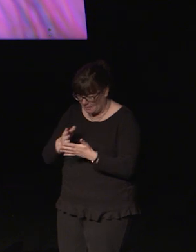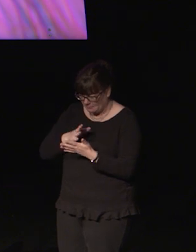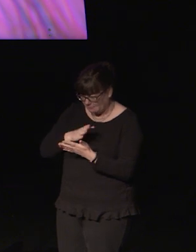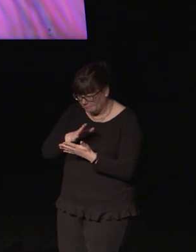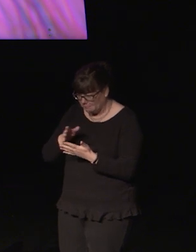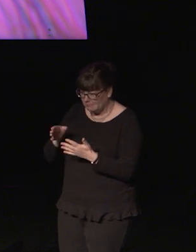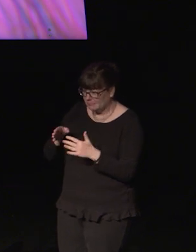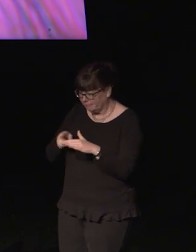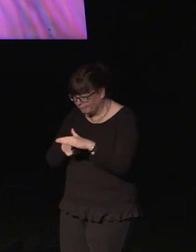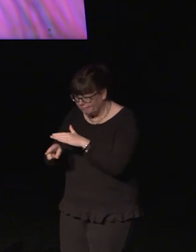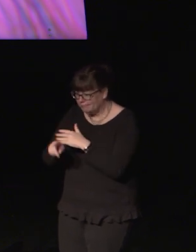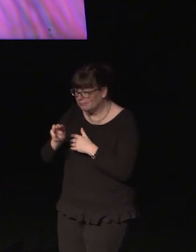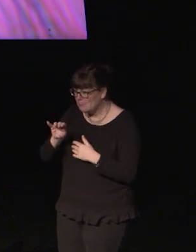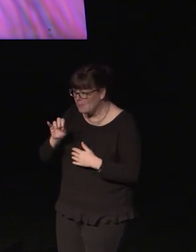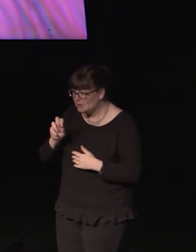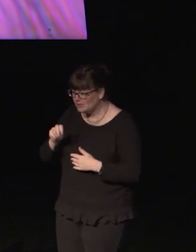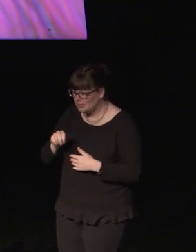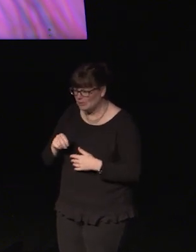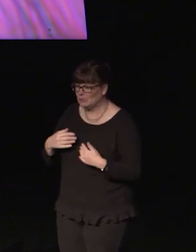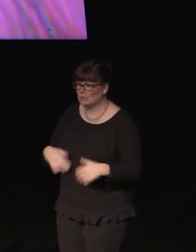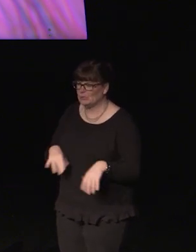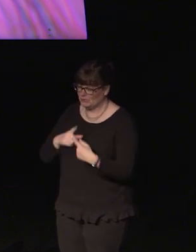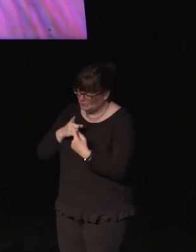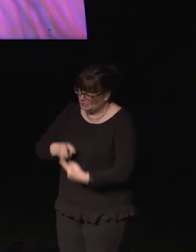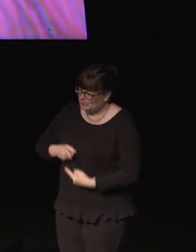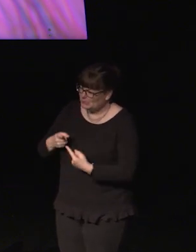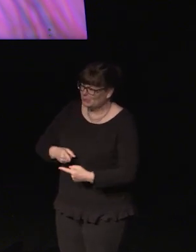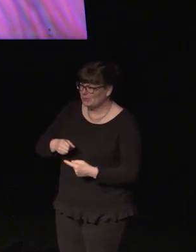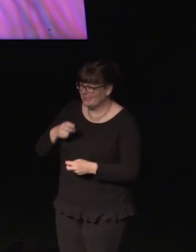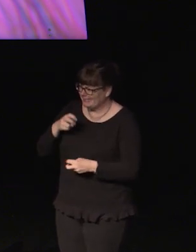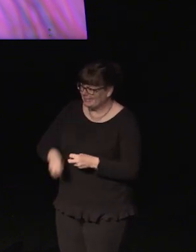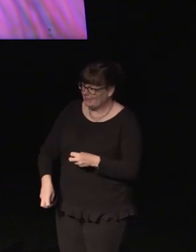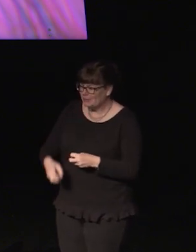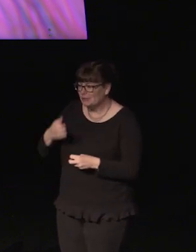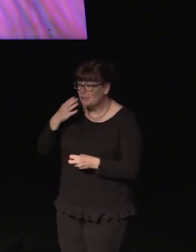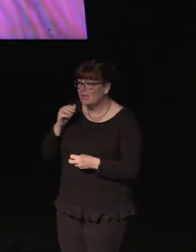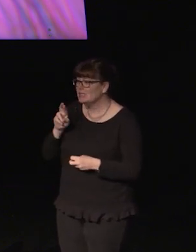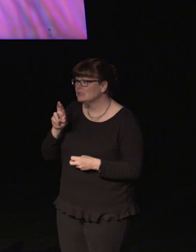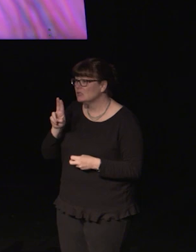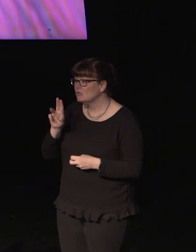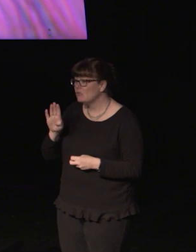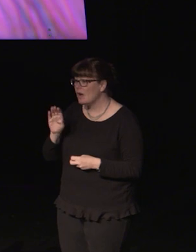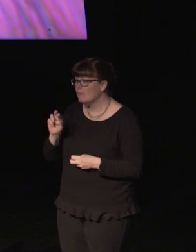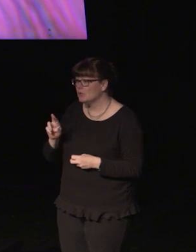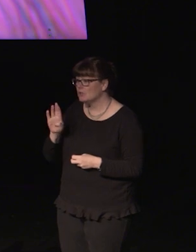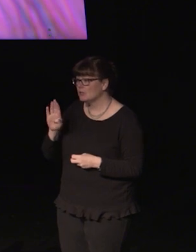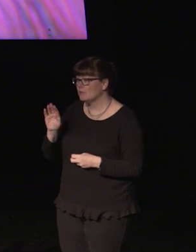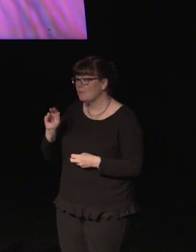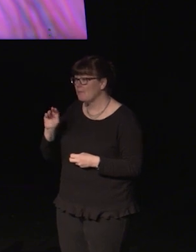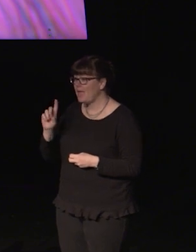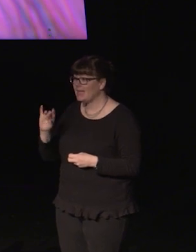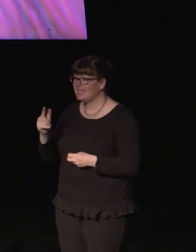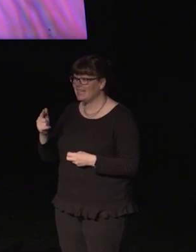I found that they were really difficult. Because the rubber banding kept kind of... Mhm. -Especially with the matchmaking.